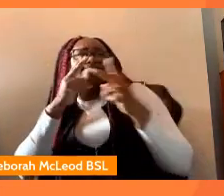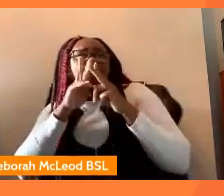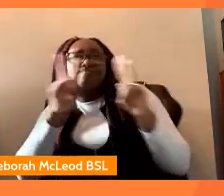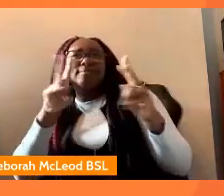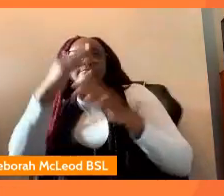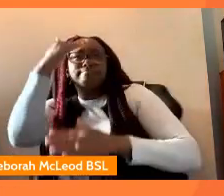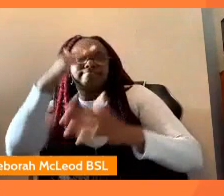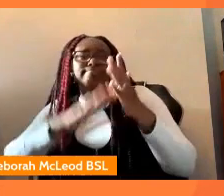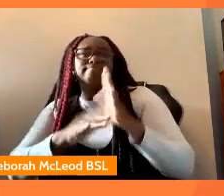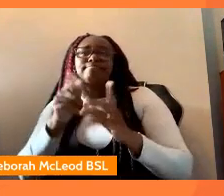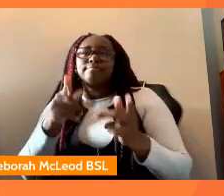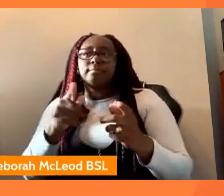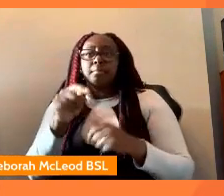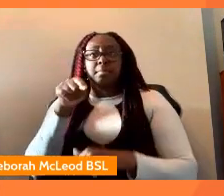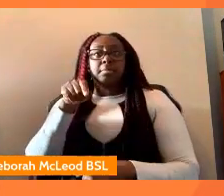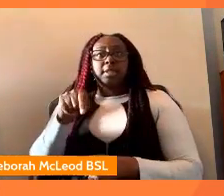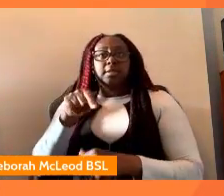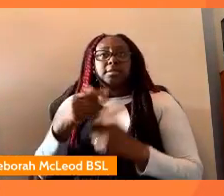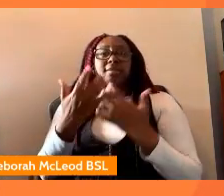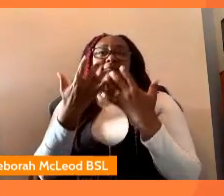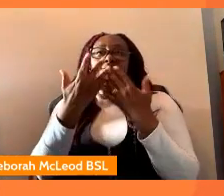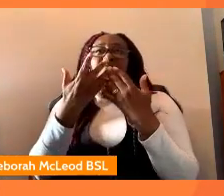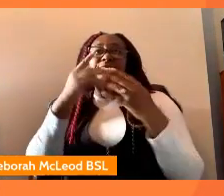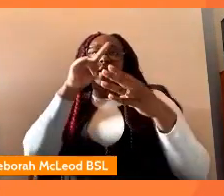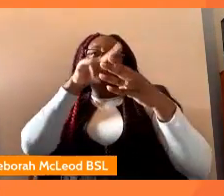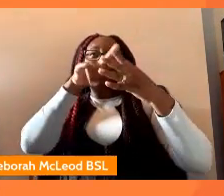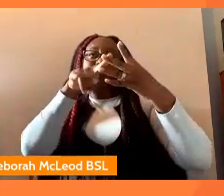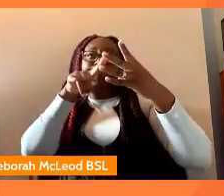And this resulted in five chapters of the entire experience which were